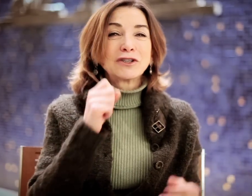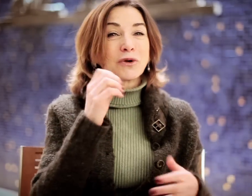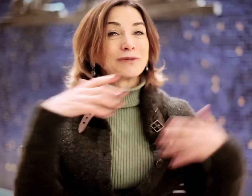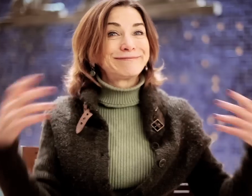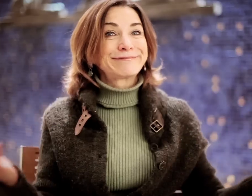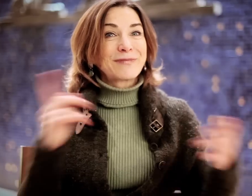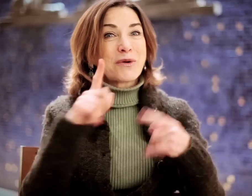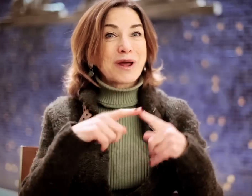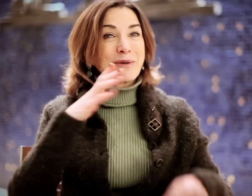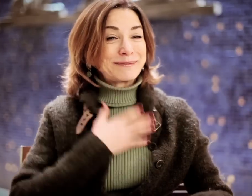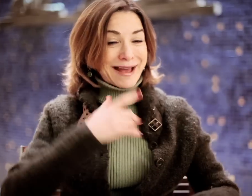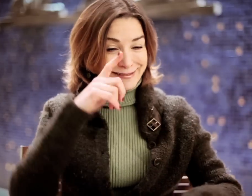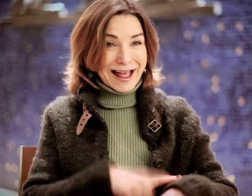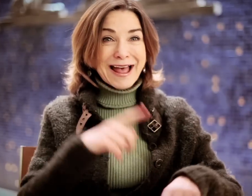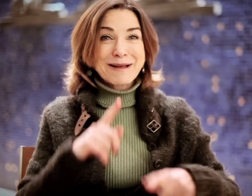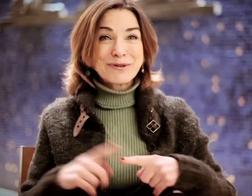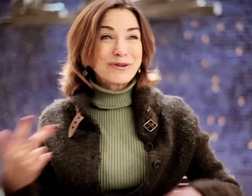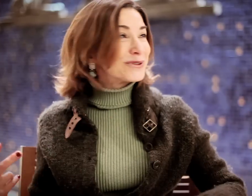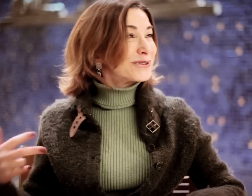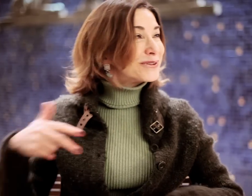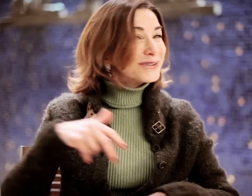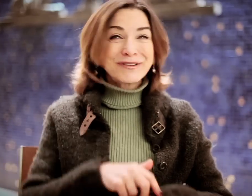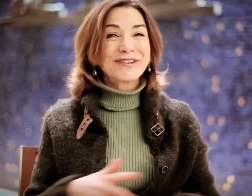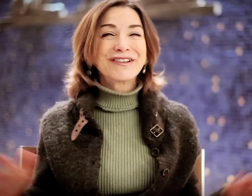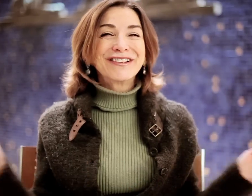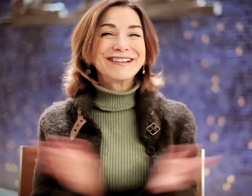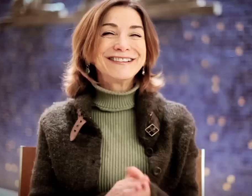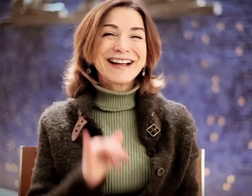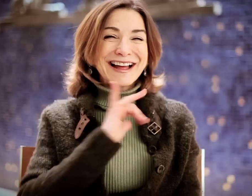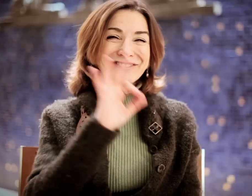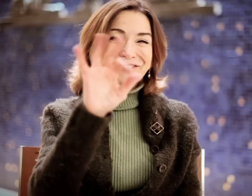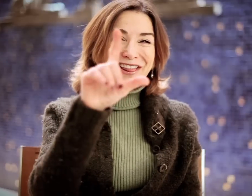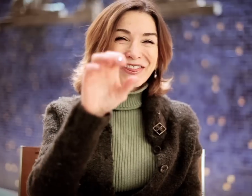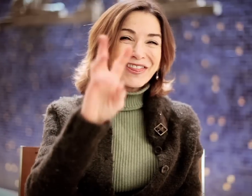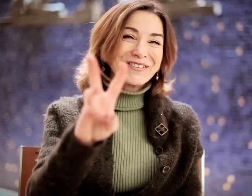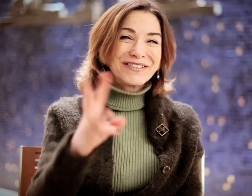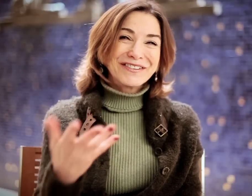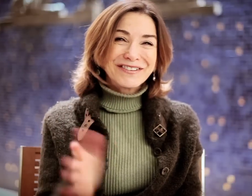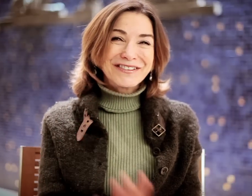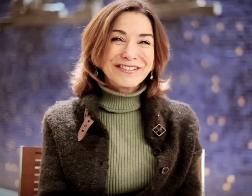So, when it was finally my time to take the stage... ...I flew.